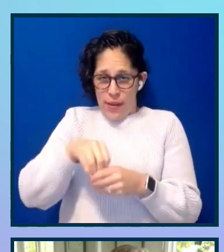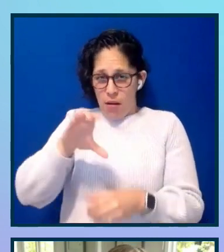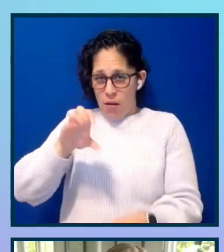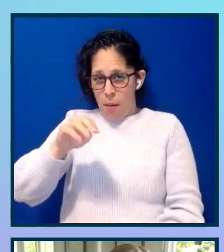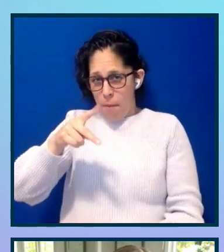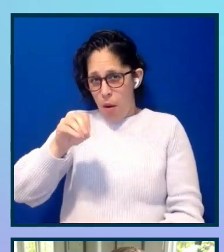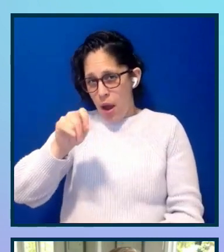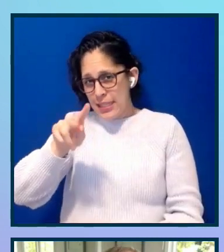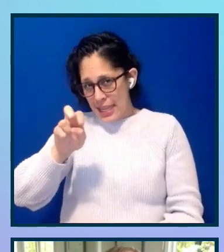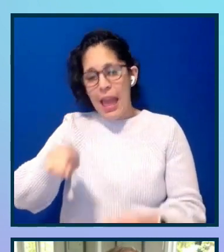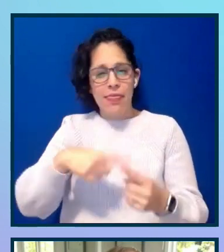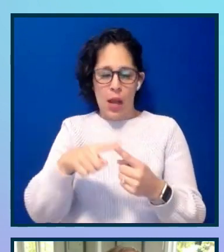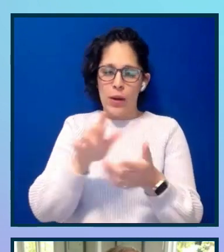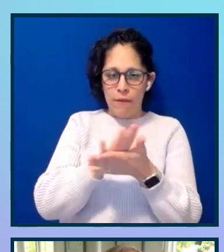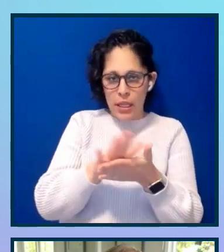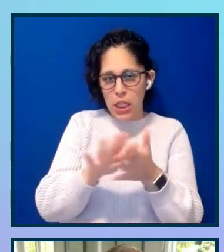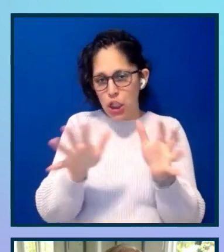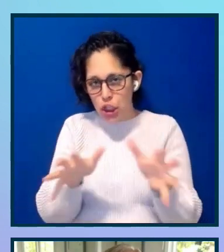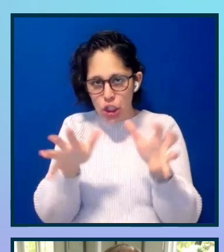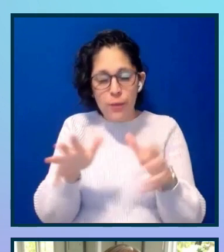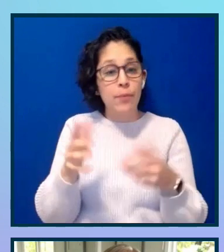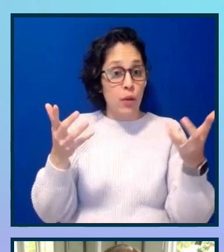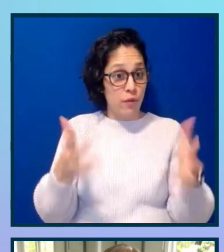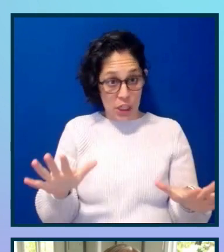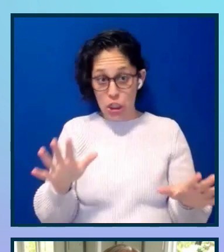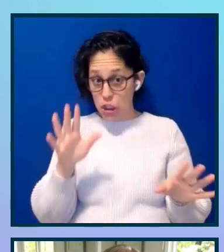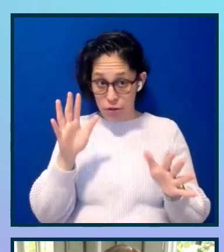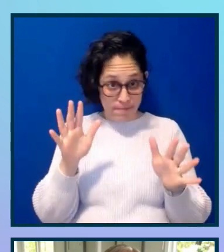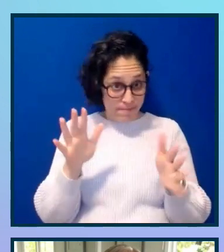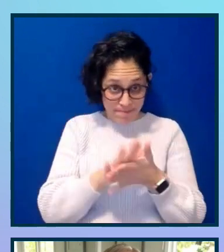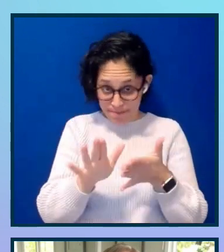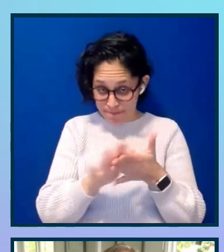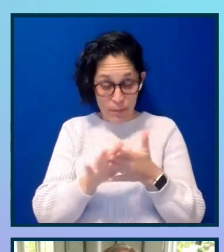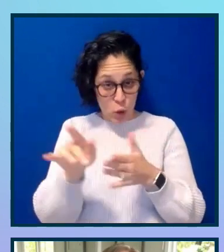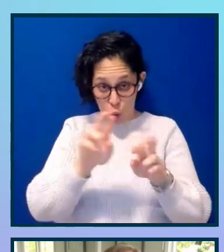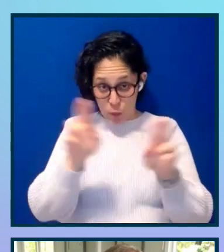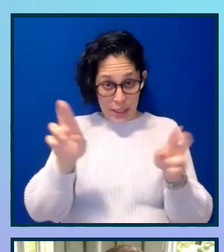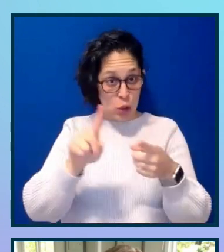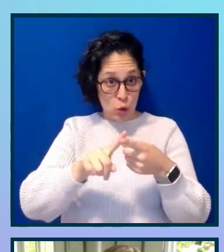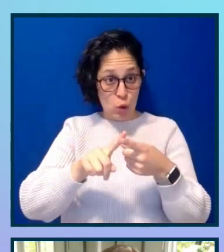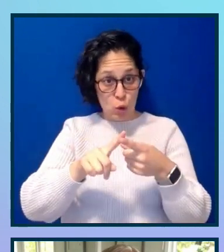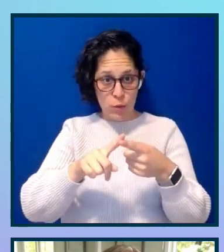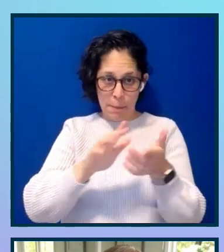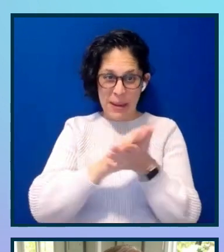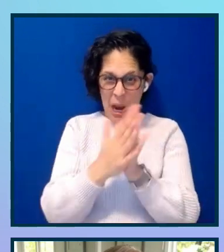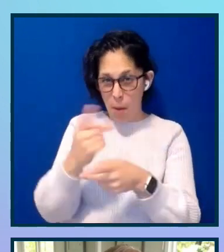So this would be after you have finessed this and you're getting ready to start to productize this, either through licensing